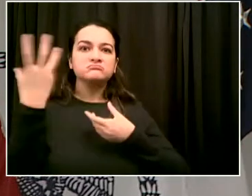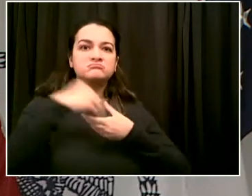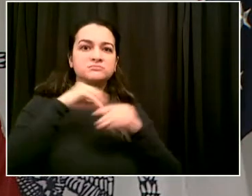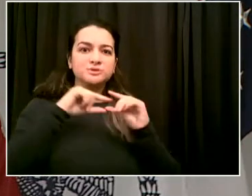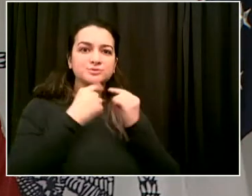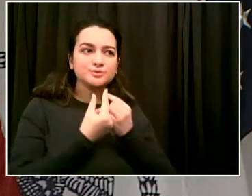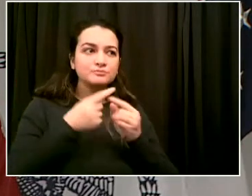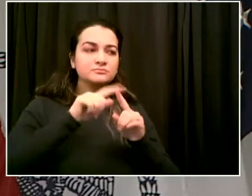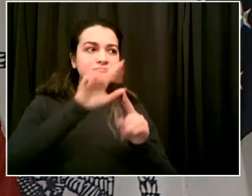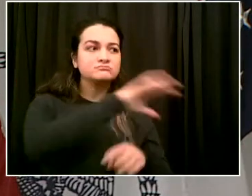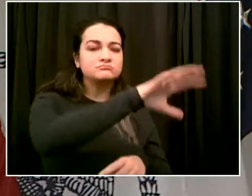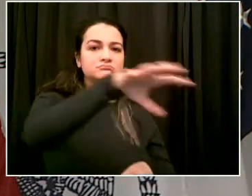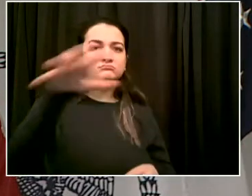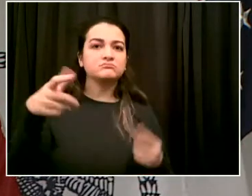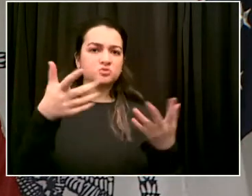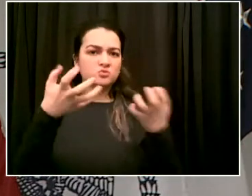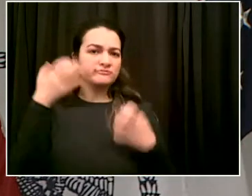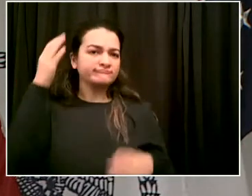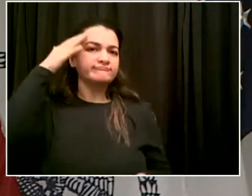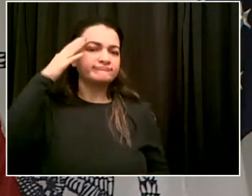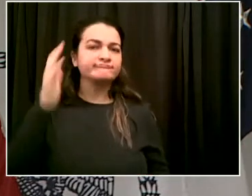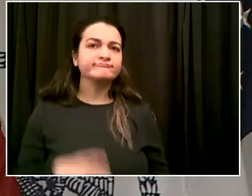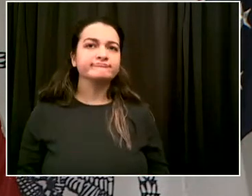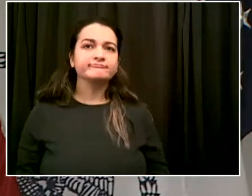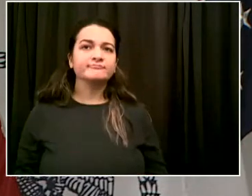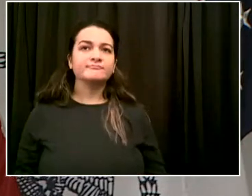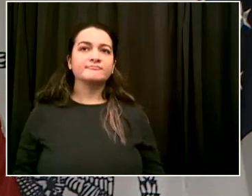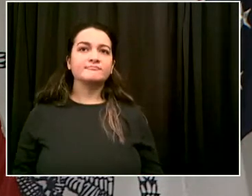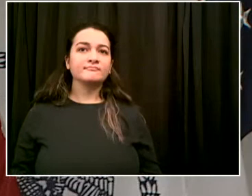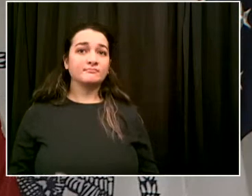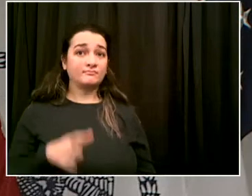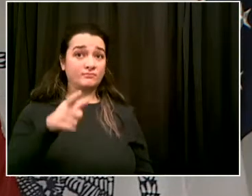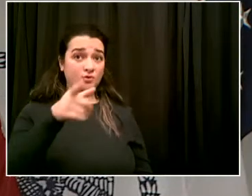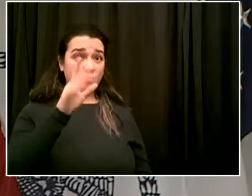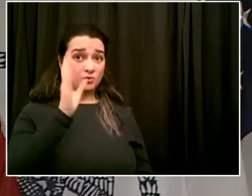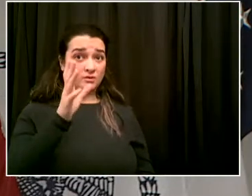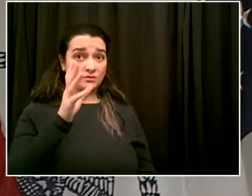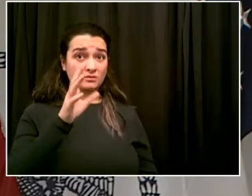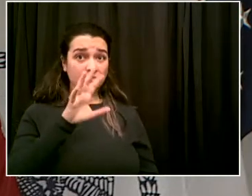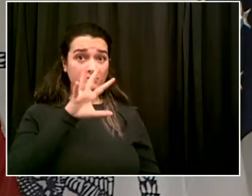WONDERING WHEN YYOU WILL BE ISSUING AN UPDATE WE WILL BE TALK ABOUT THAT